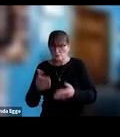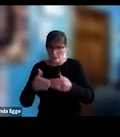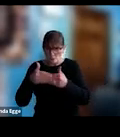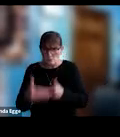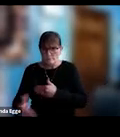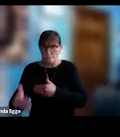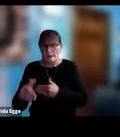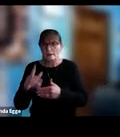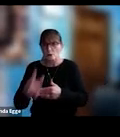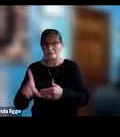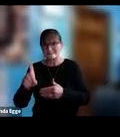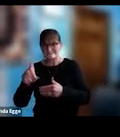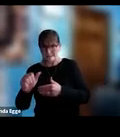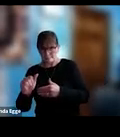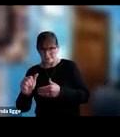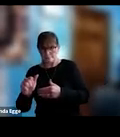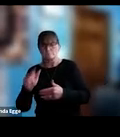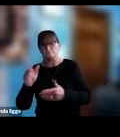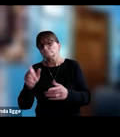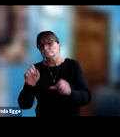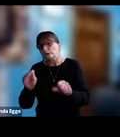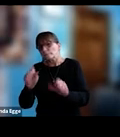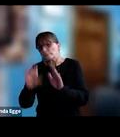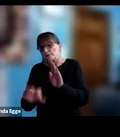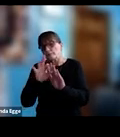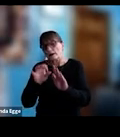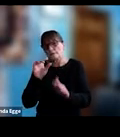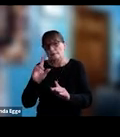are disabling, they'll be able to find that the applicant's substance use